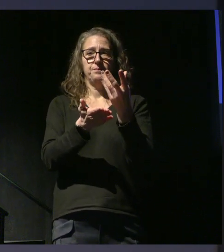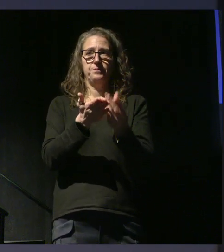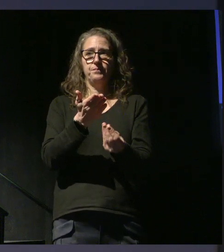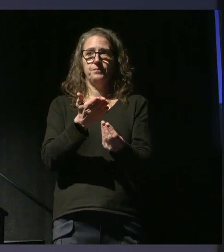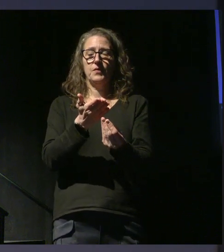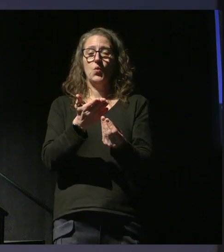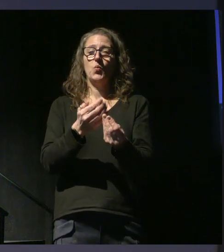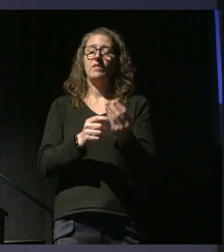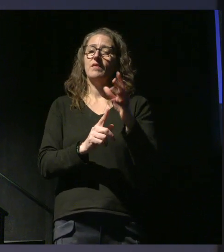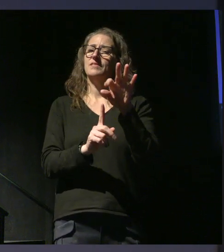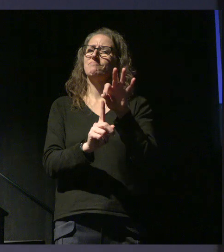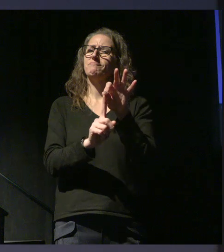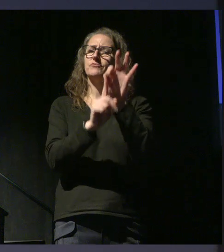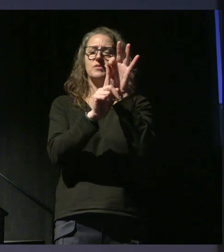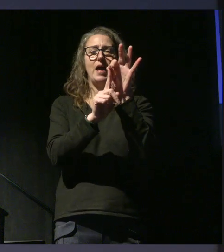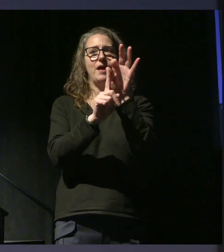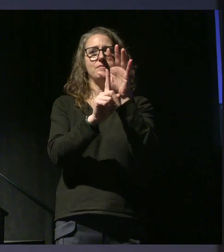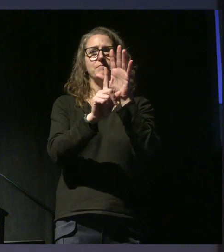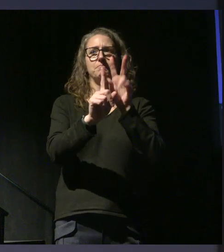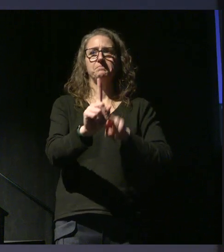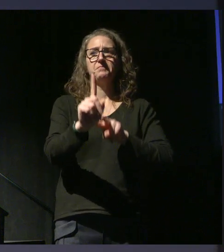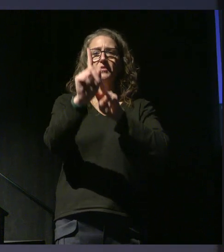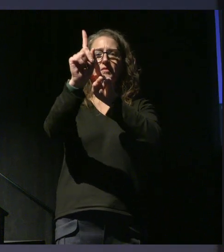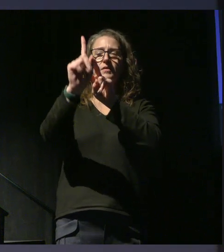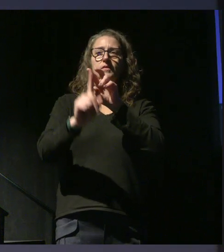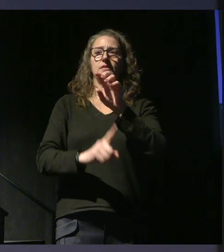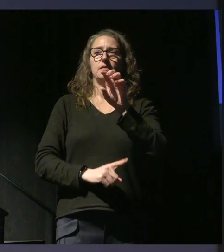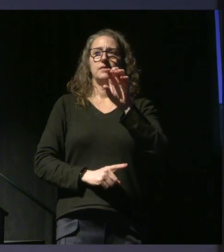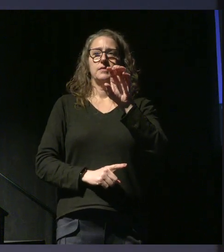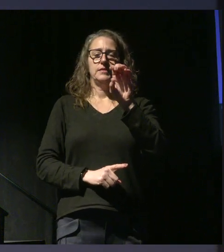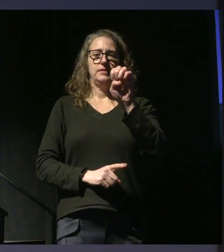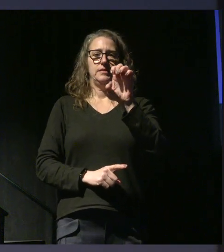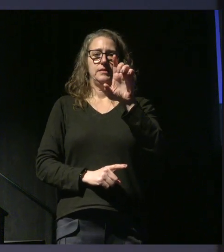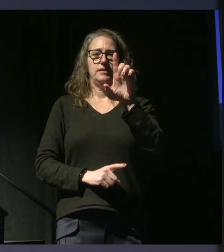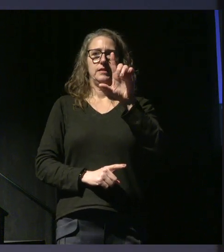and iconic Cecilia Gentilly, who died on Tuesday.